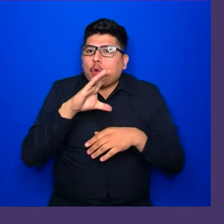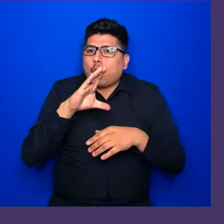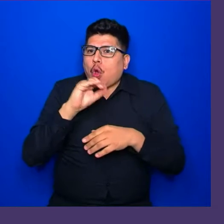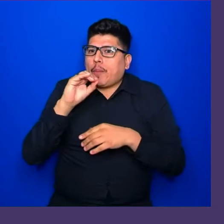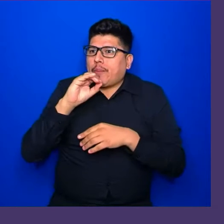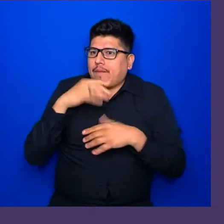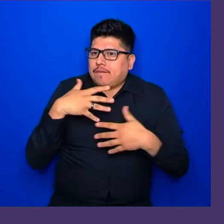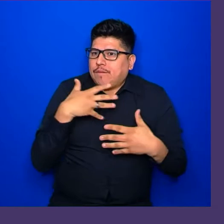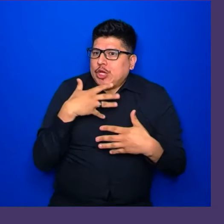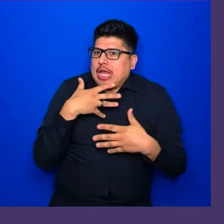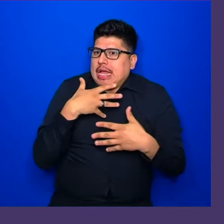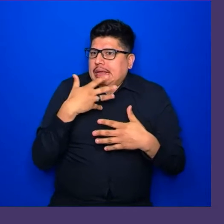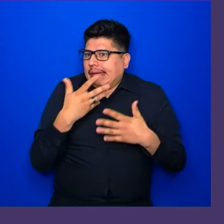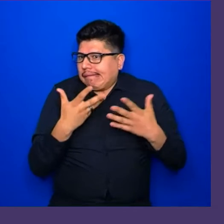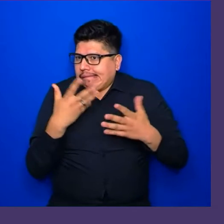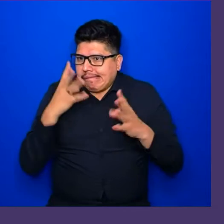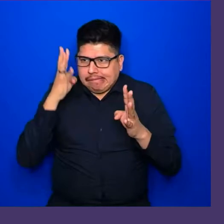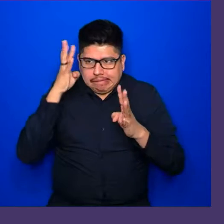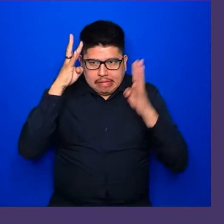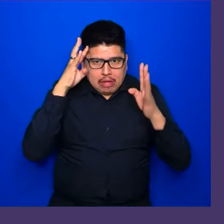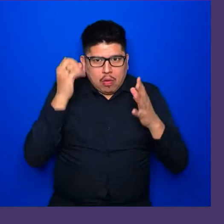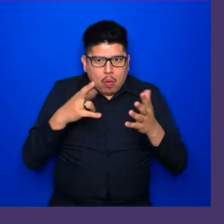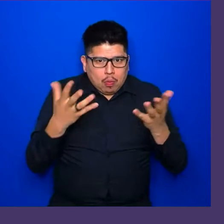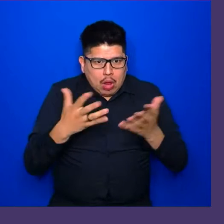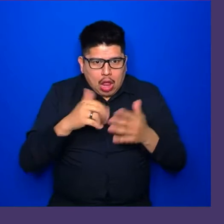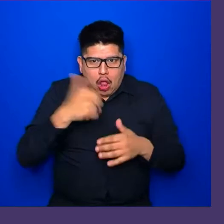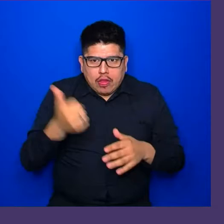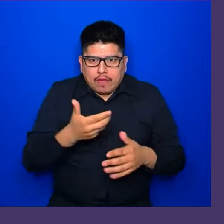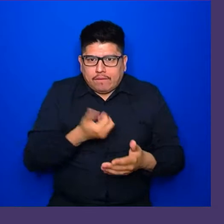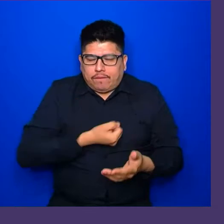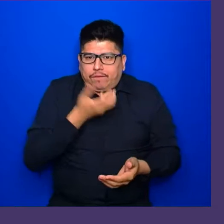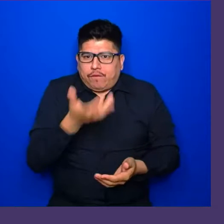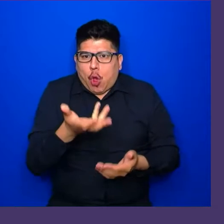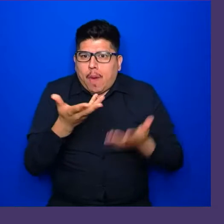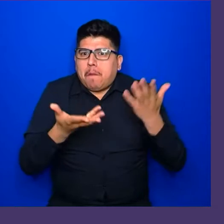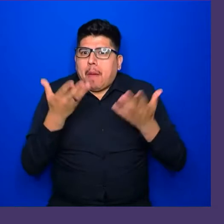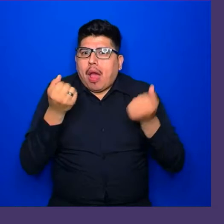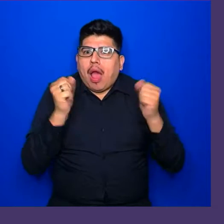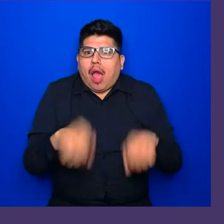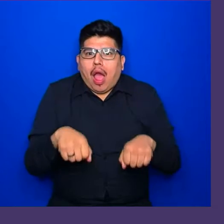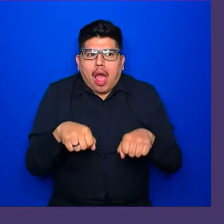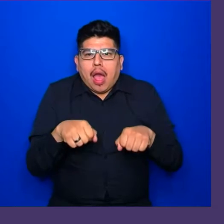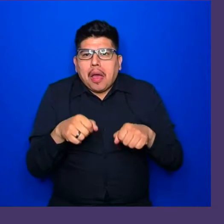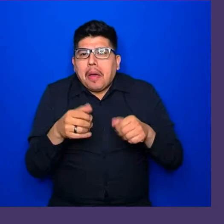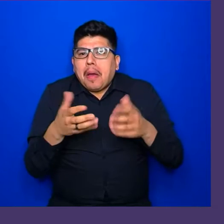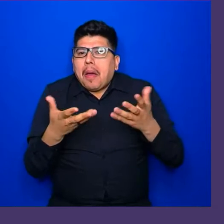what other voices may lead them to or make them do.